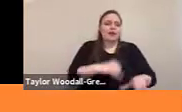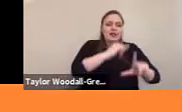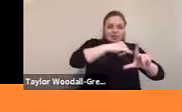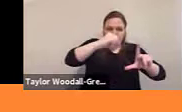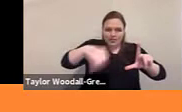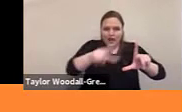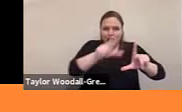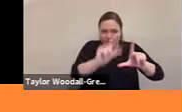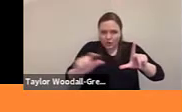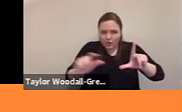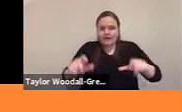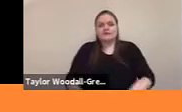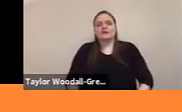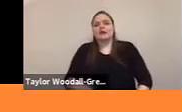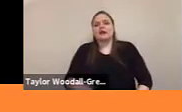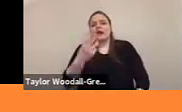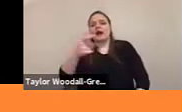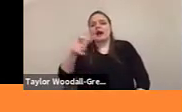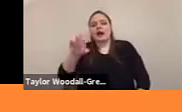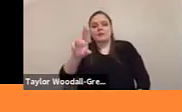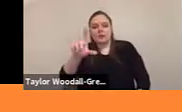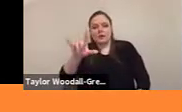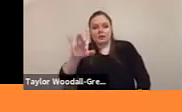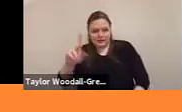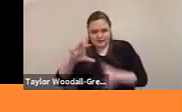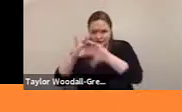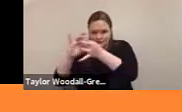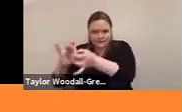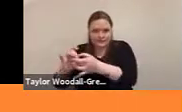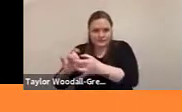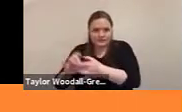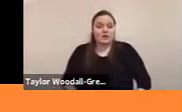WCAG 1.4.3 contrast minimum,